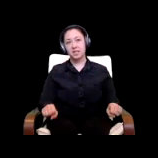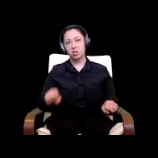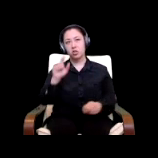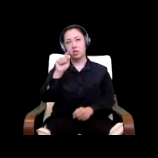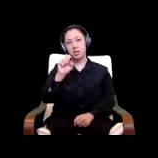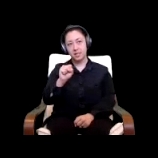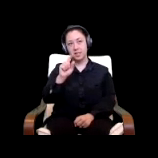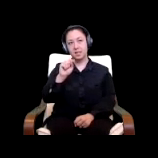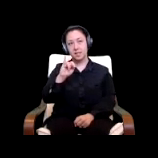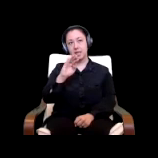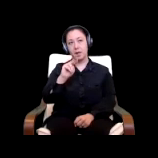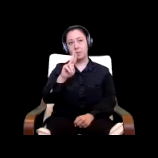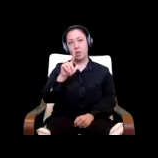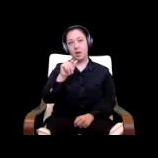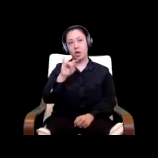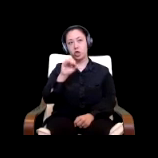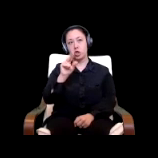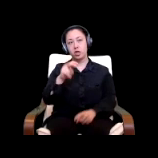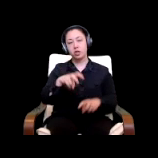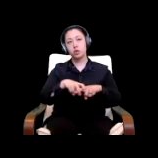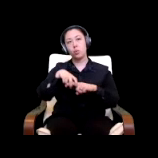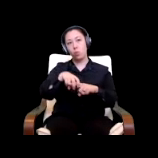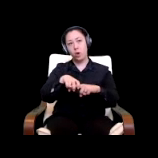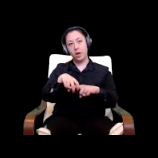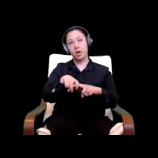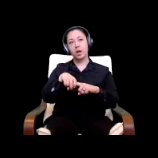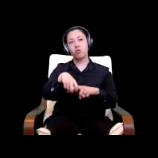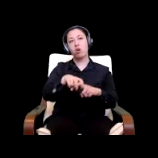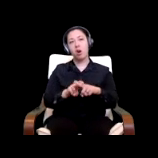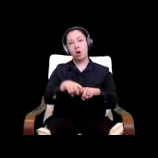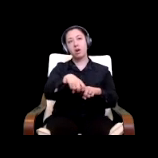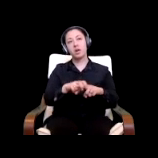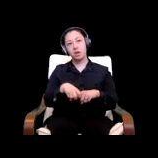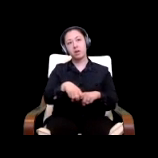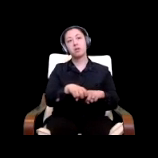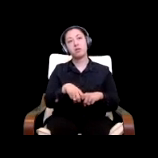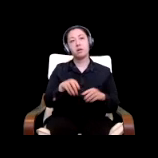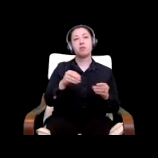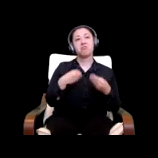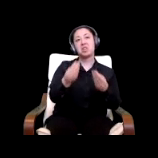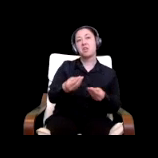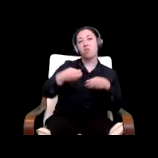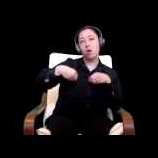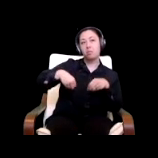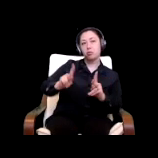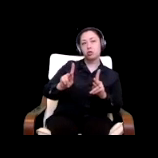so swinging and rocking and providing opportunities for movement. So a lot of kids with CHARGE,